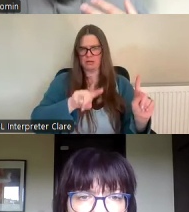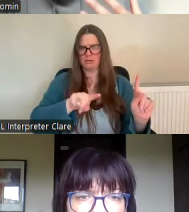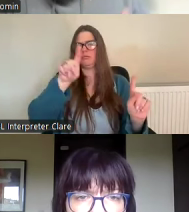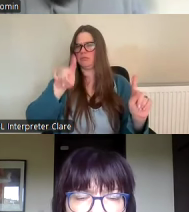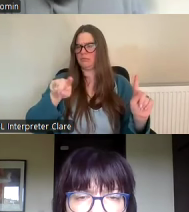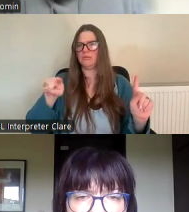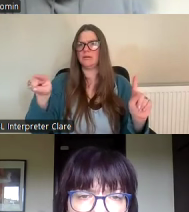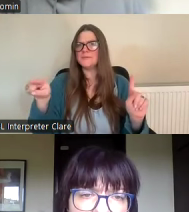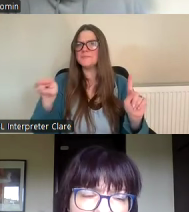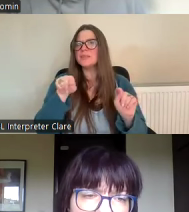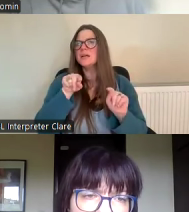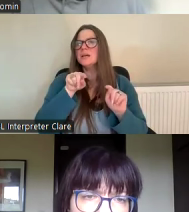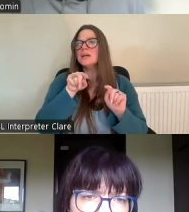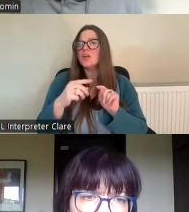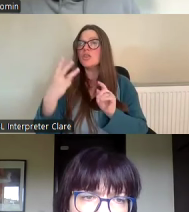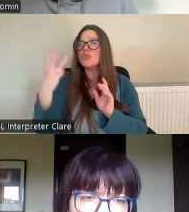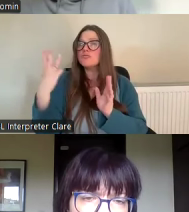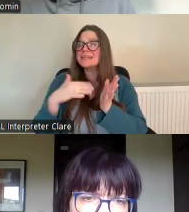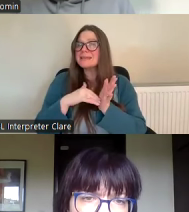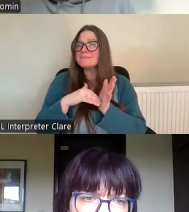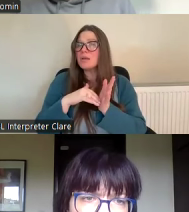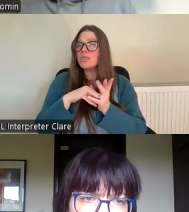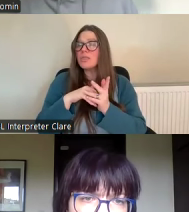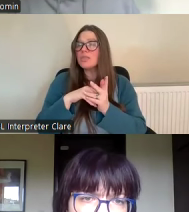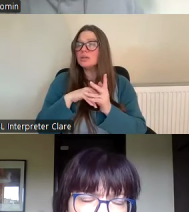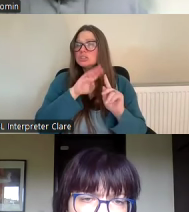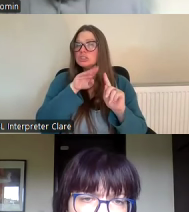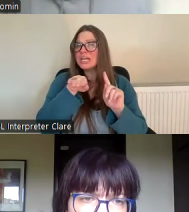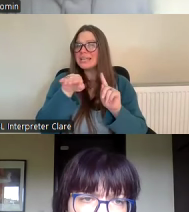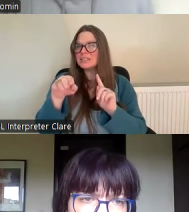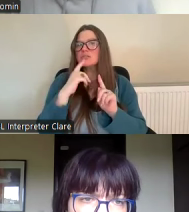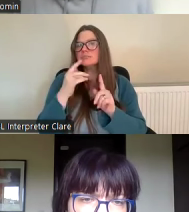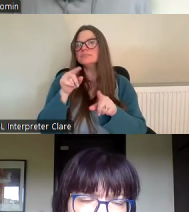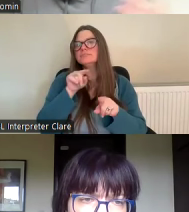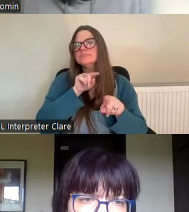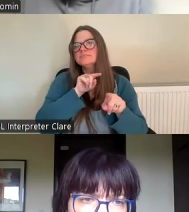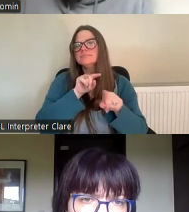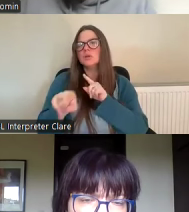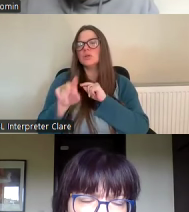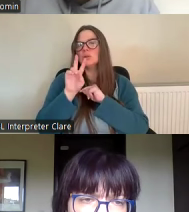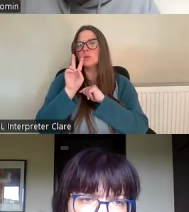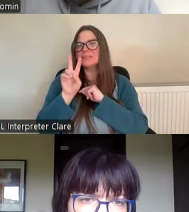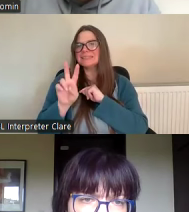The three months change is going to be more for seasonal changes, so things like half-term holidays, for things like Christmas holidays,